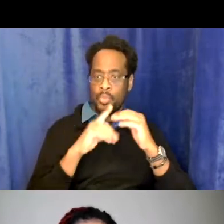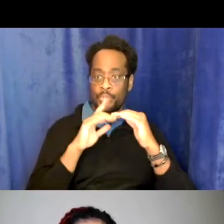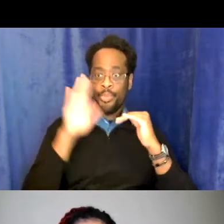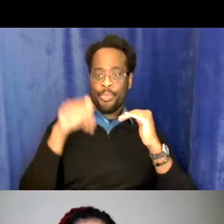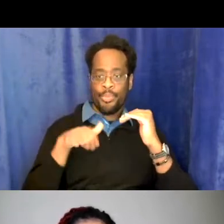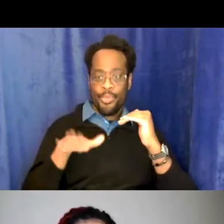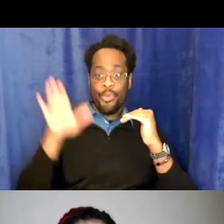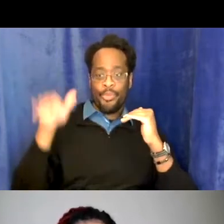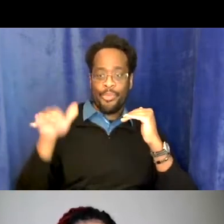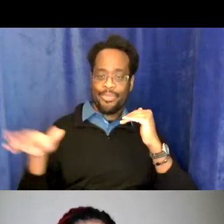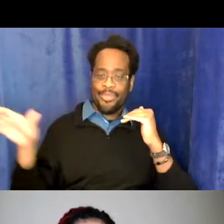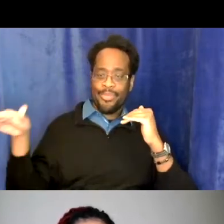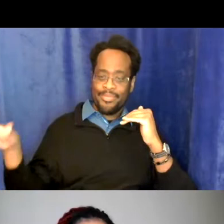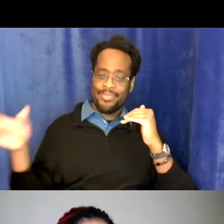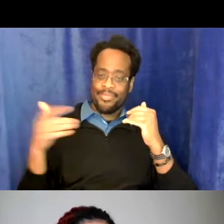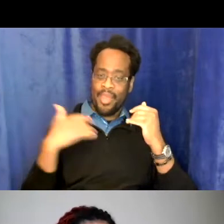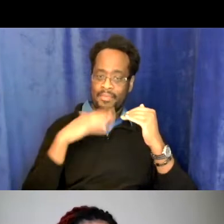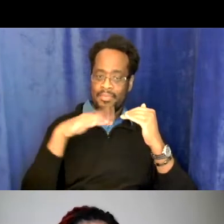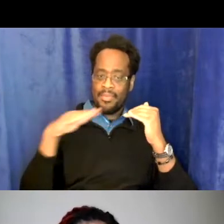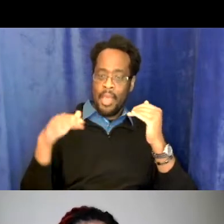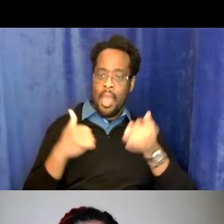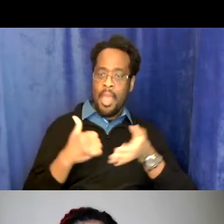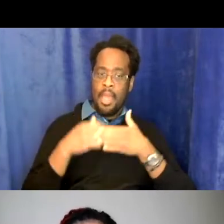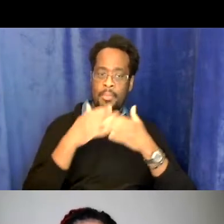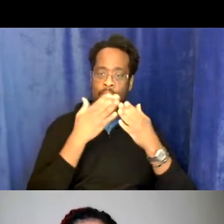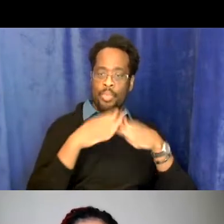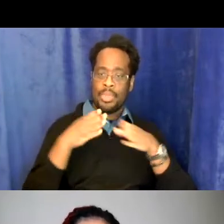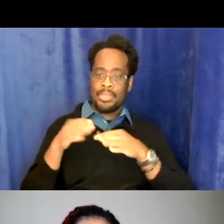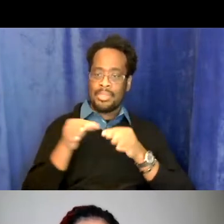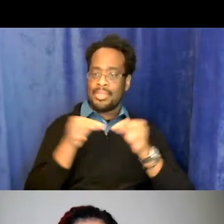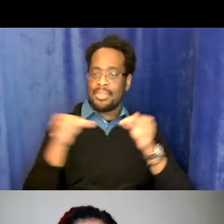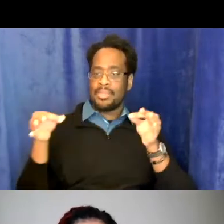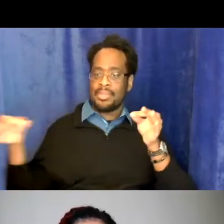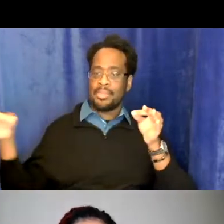and how it's produced and the vocal intonation that you may hear when someone talks and how